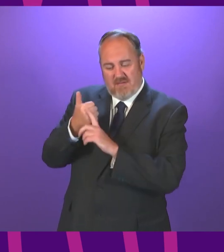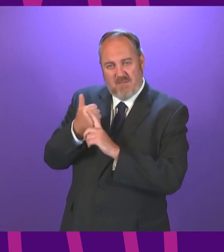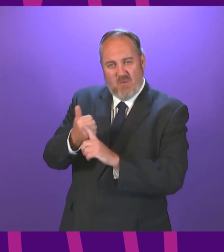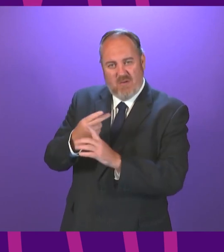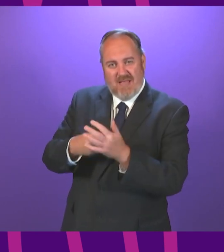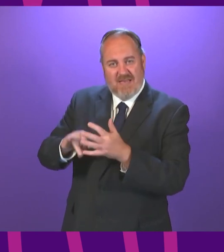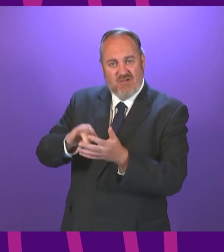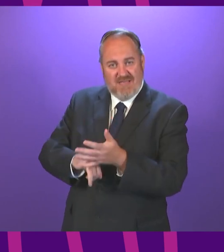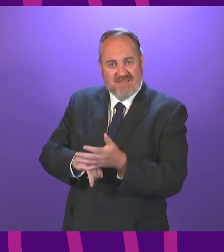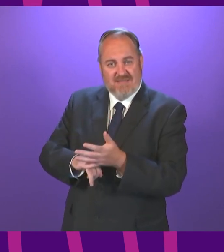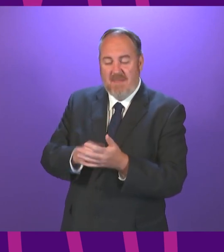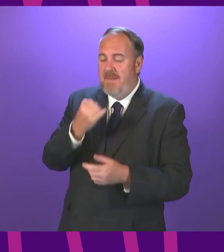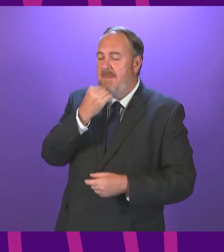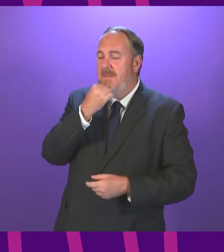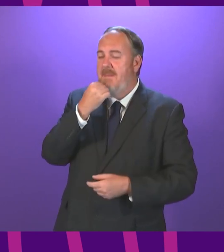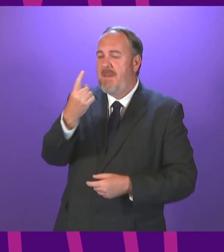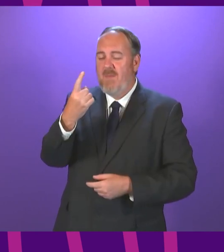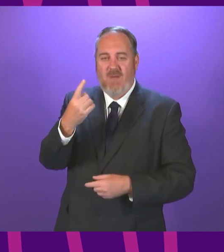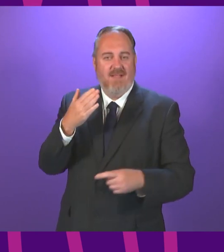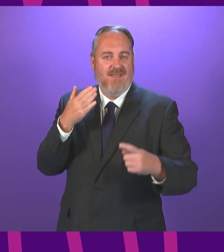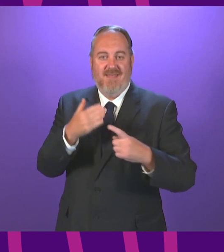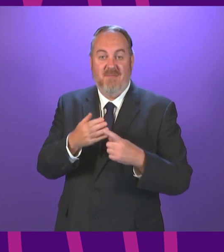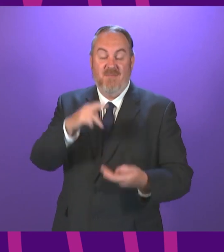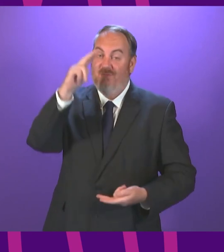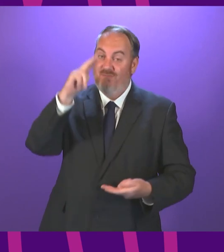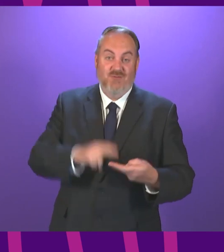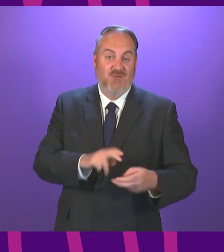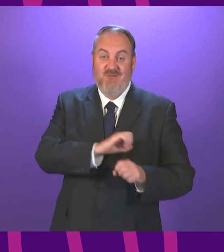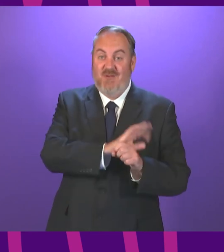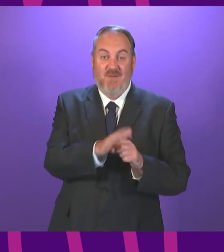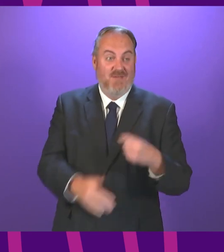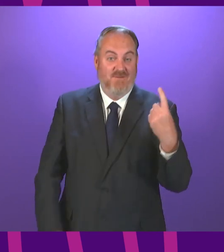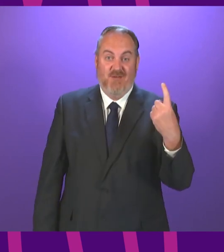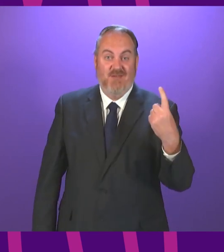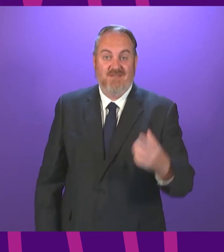reduce Covid infections, which is why we must take a really careful path through the pandemic.